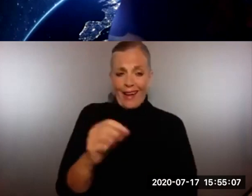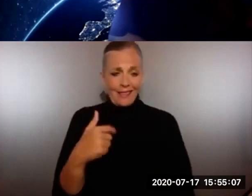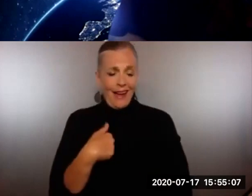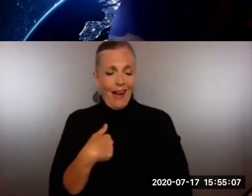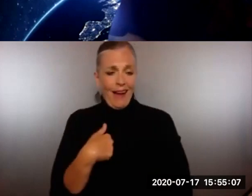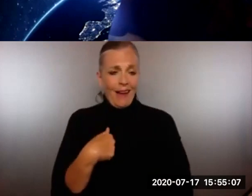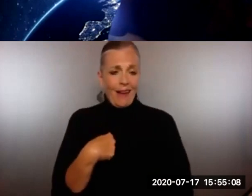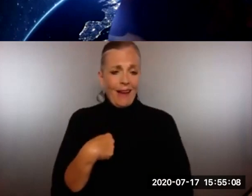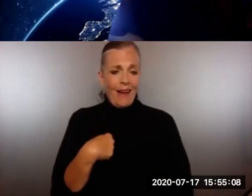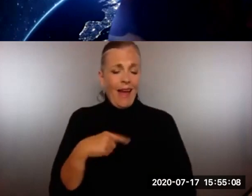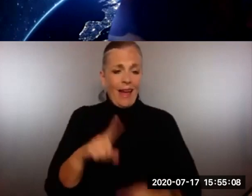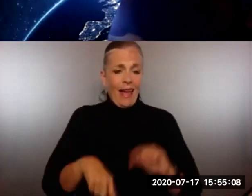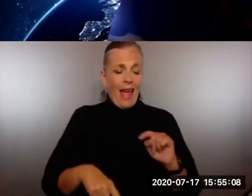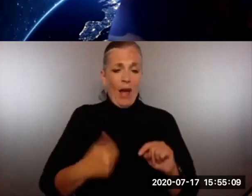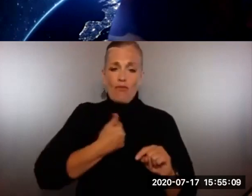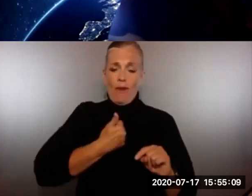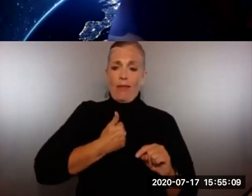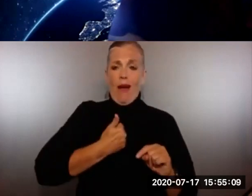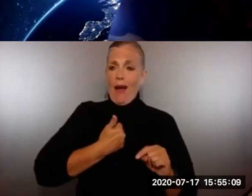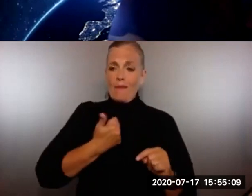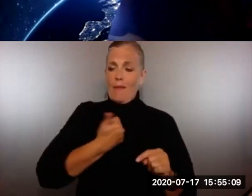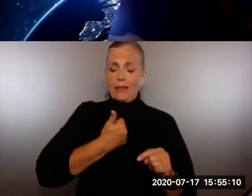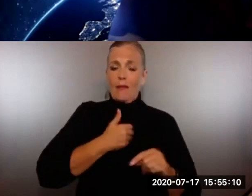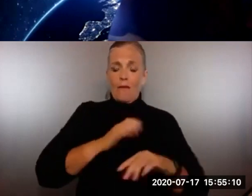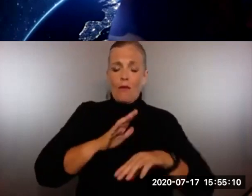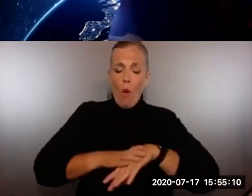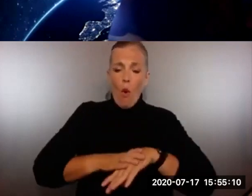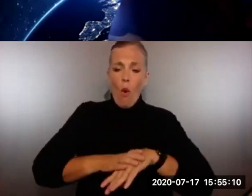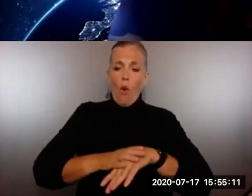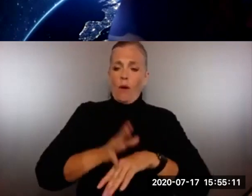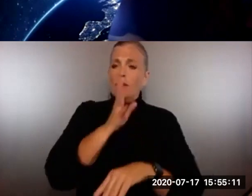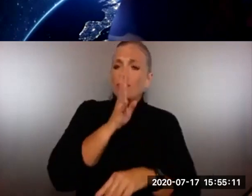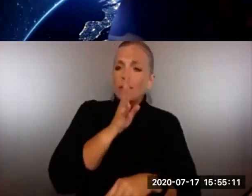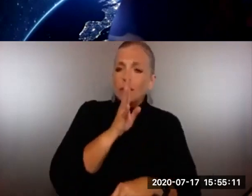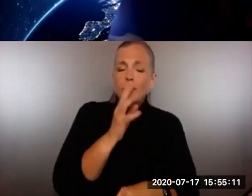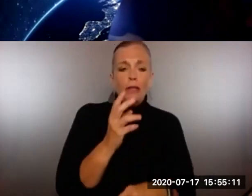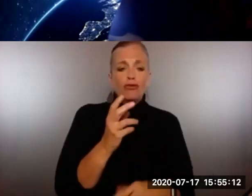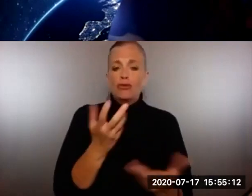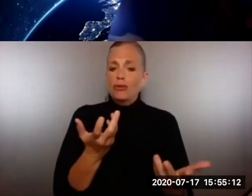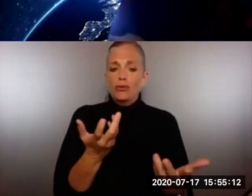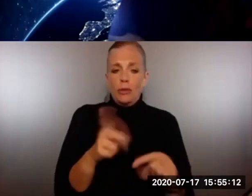cannot rely by themselves on speech alone, if at all,